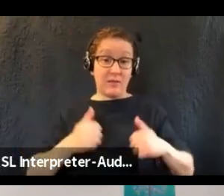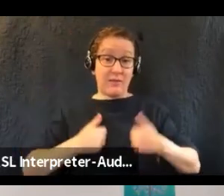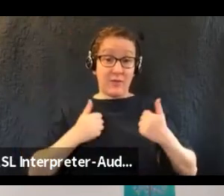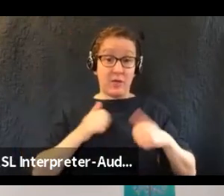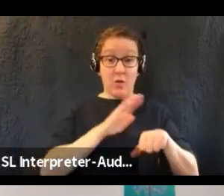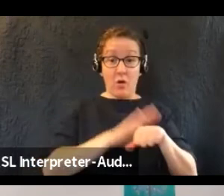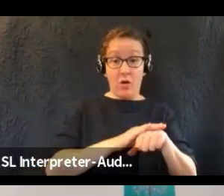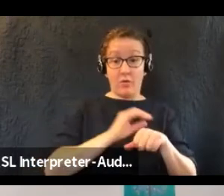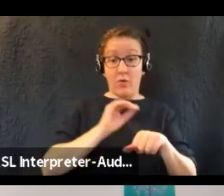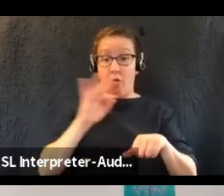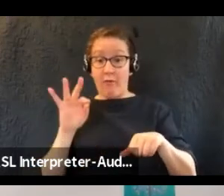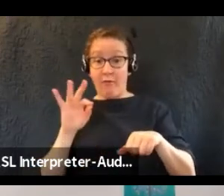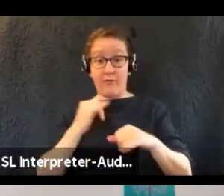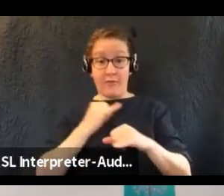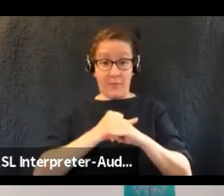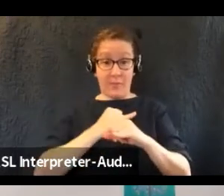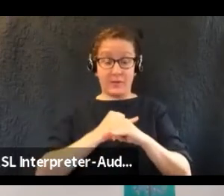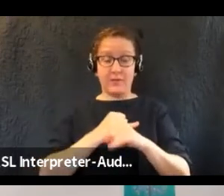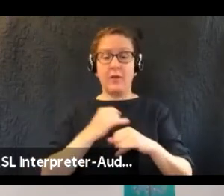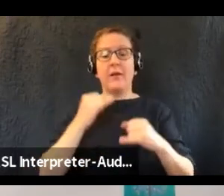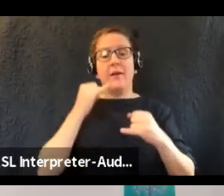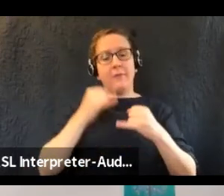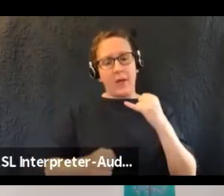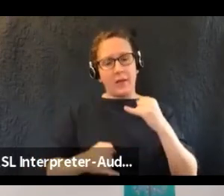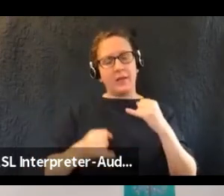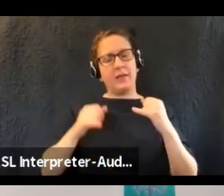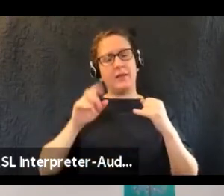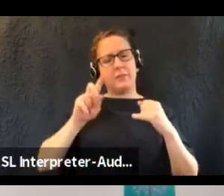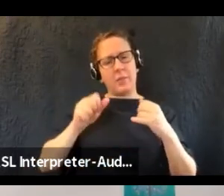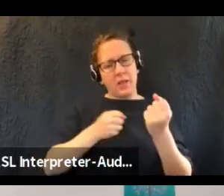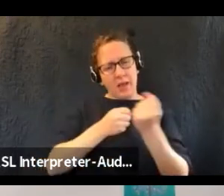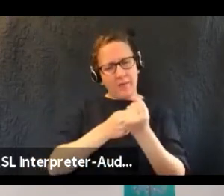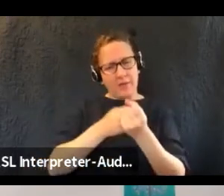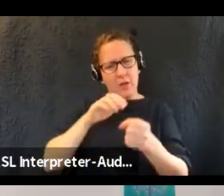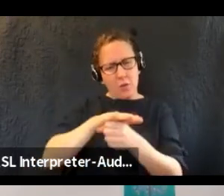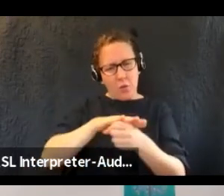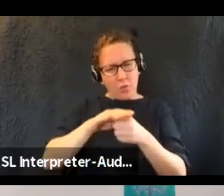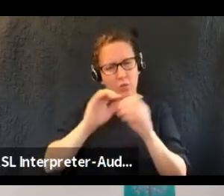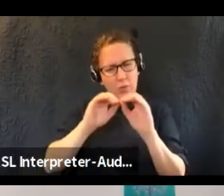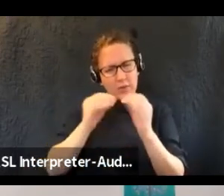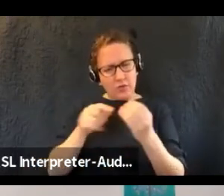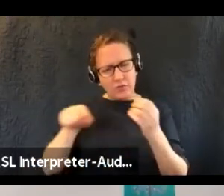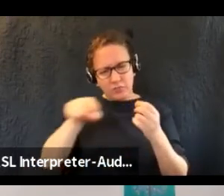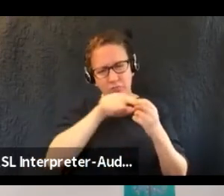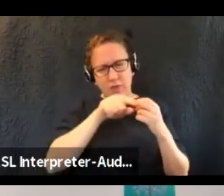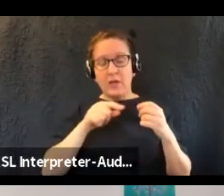Finally, local disability advocacy organizations will most certainly have contacts within the